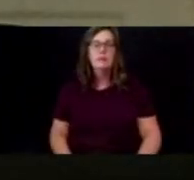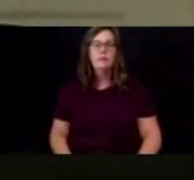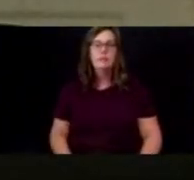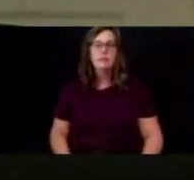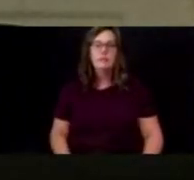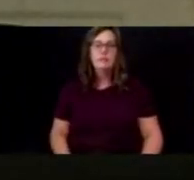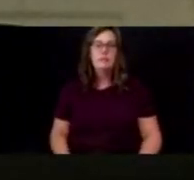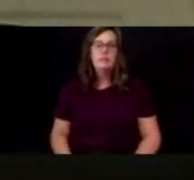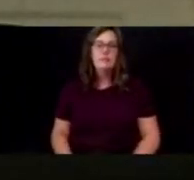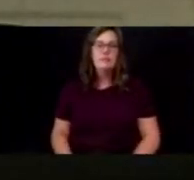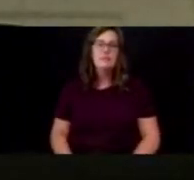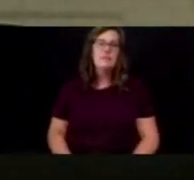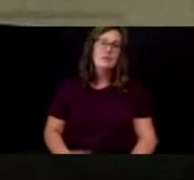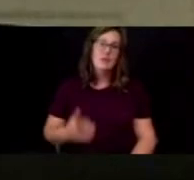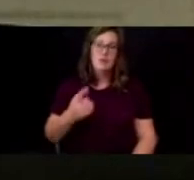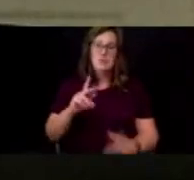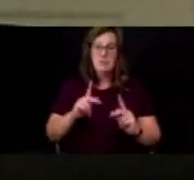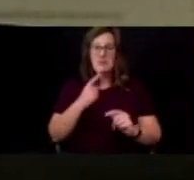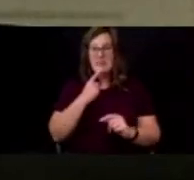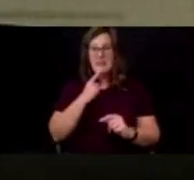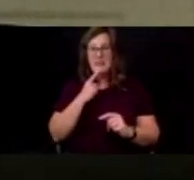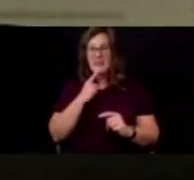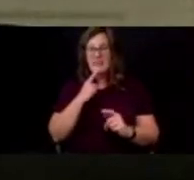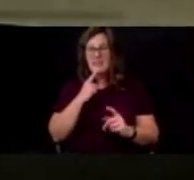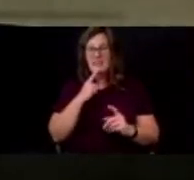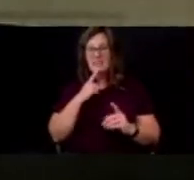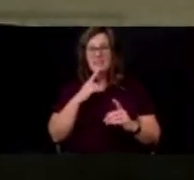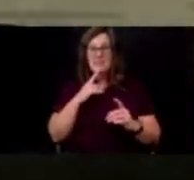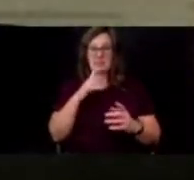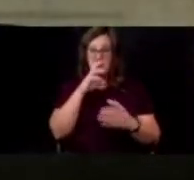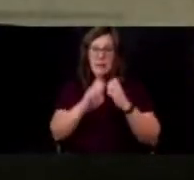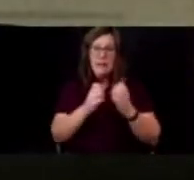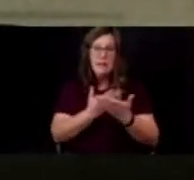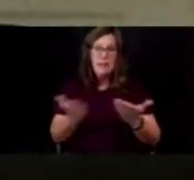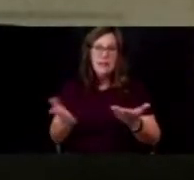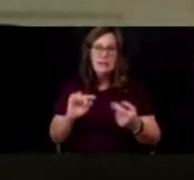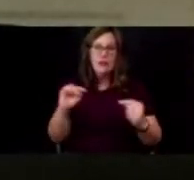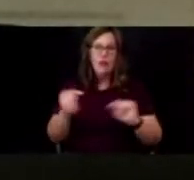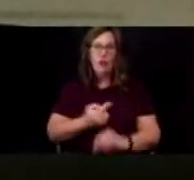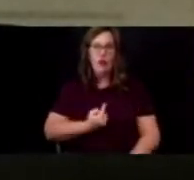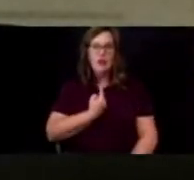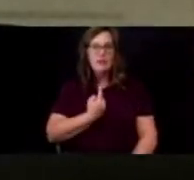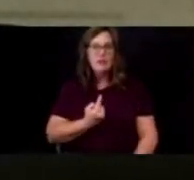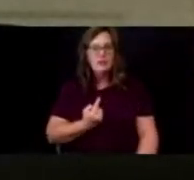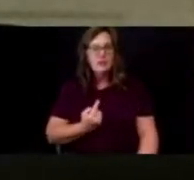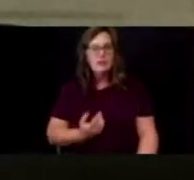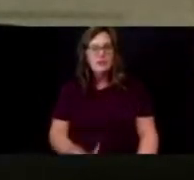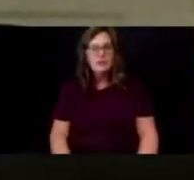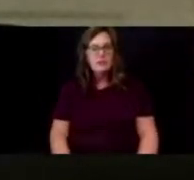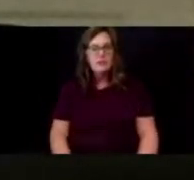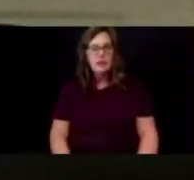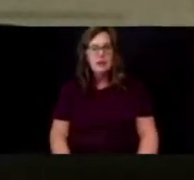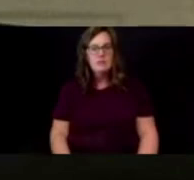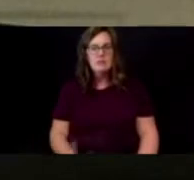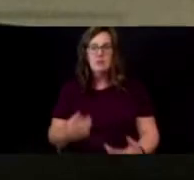about you that are hurtful it hurts um so just letting someone know that you love them um and